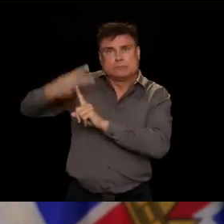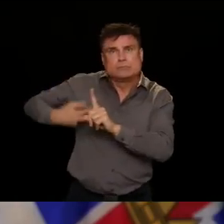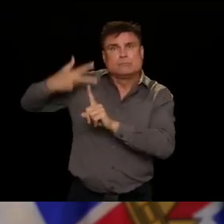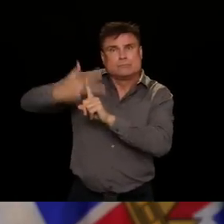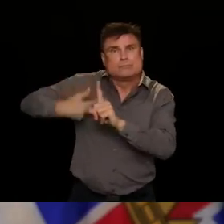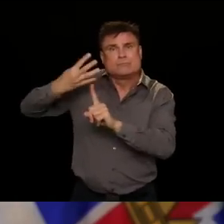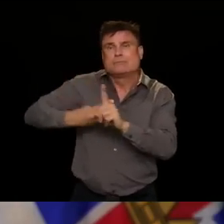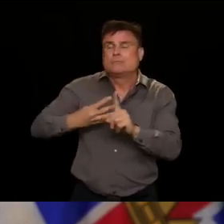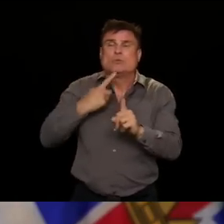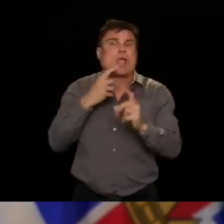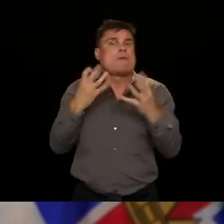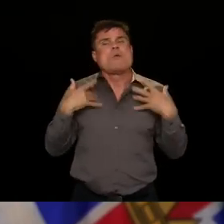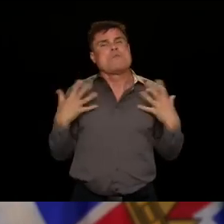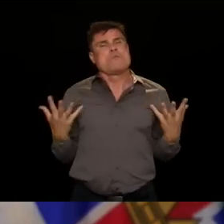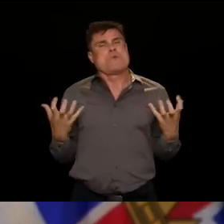elaborate what you mean by a philosophical point?